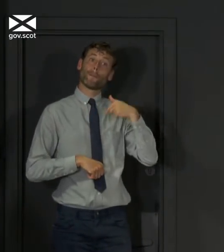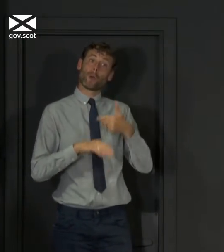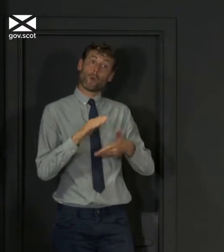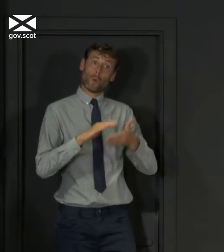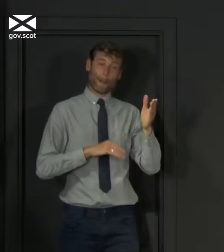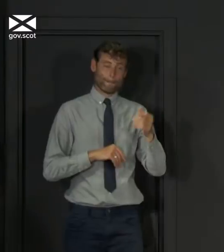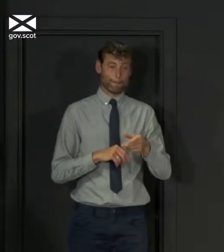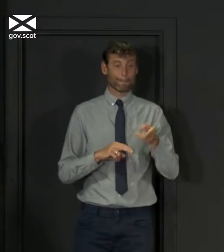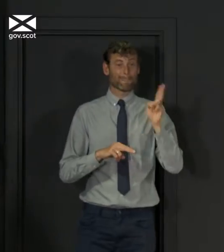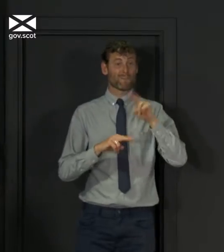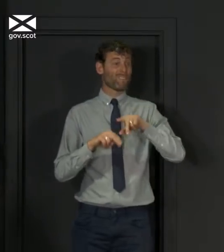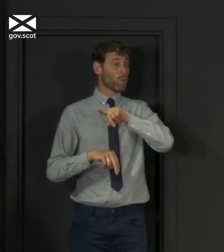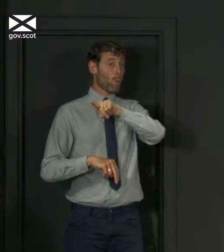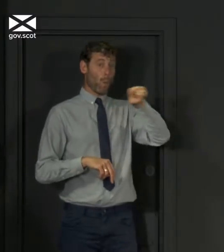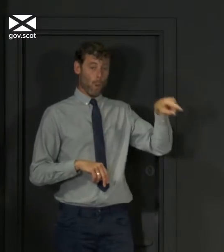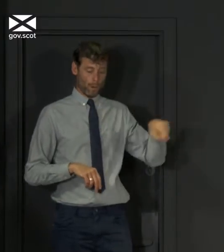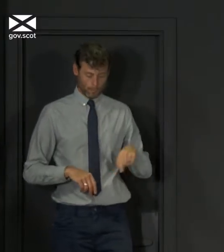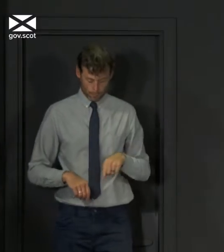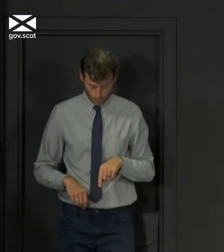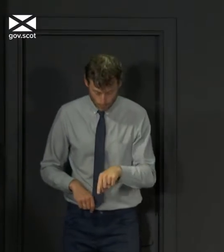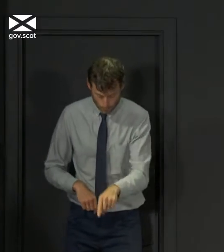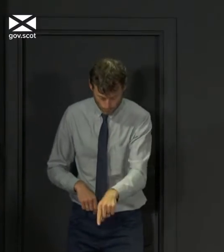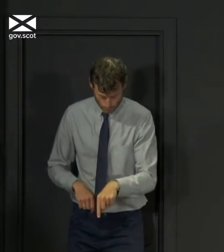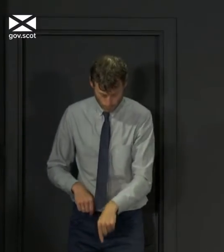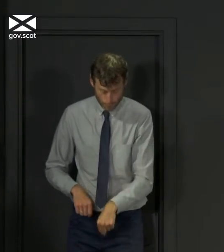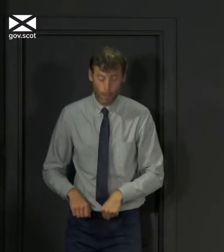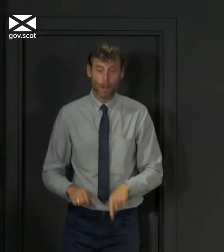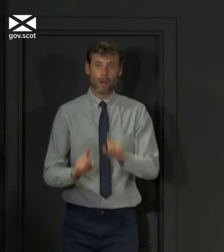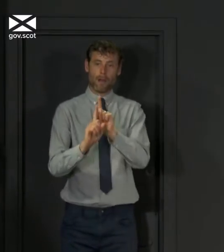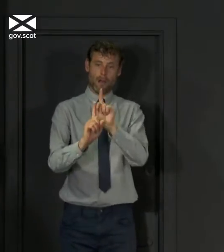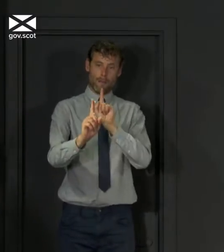a store like that follows the guidance that is very clearly marked for people, if everybody